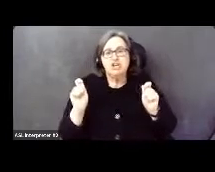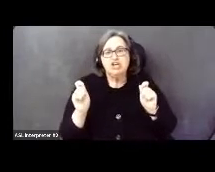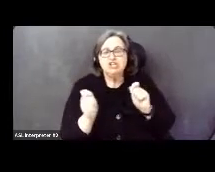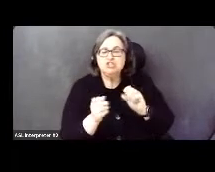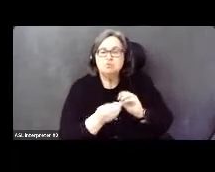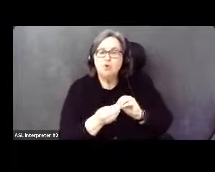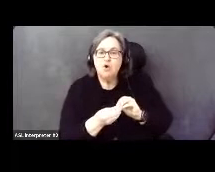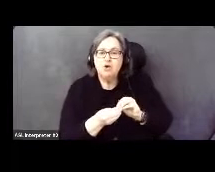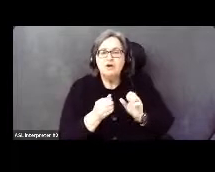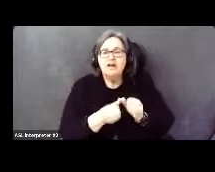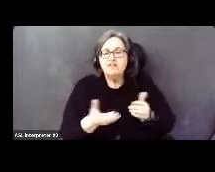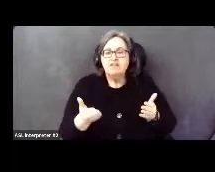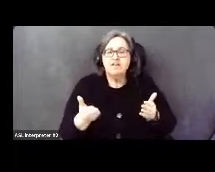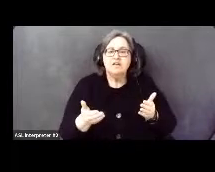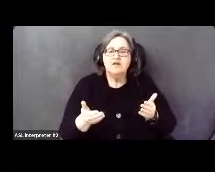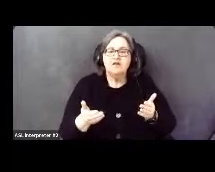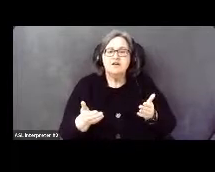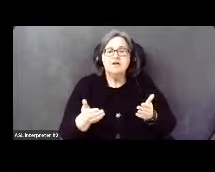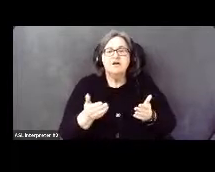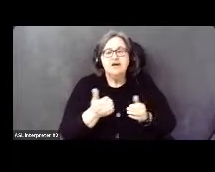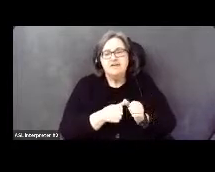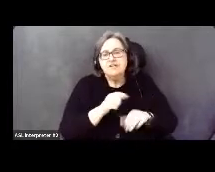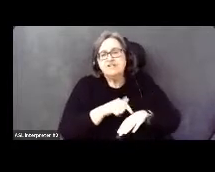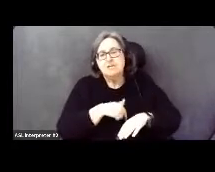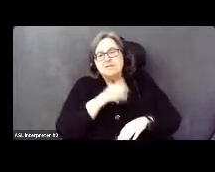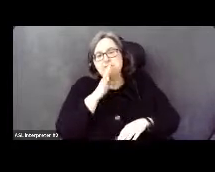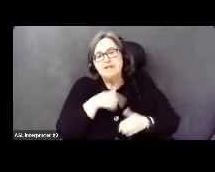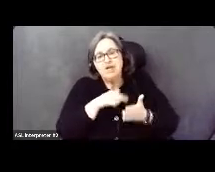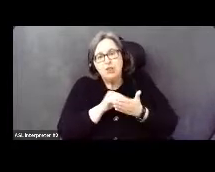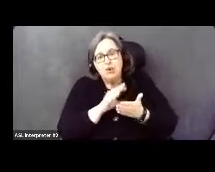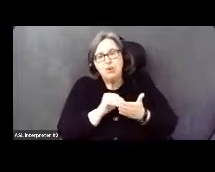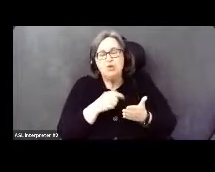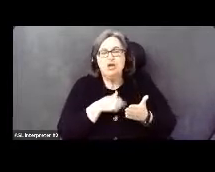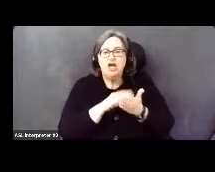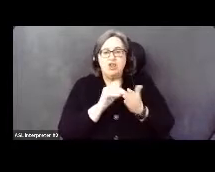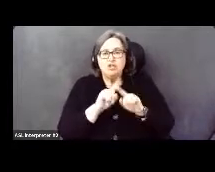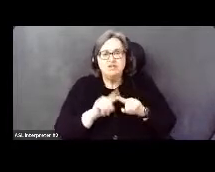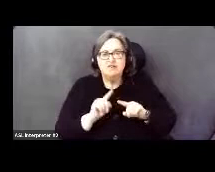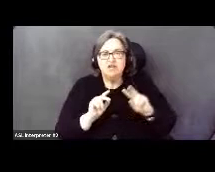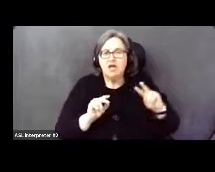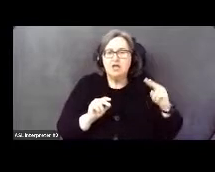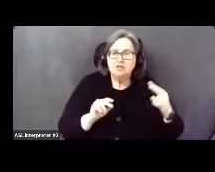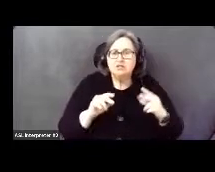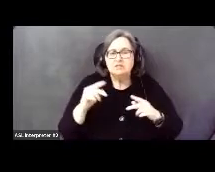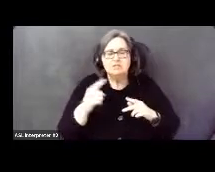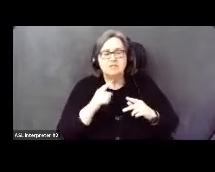bit more. Every single time I speak I learn. I learn a different angle and somebody else to talk to and something else to say